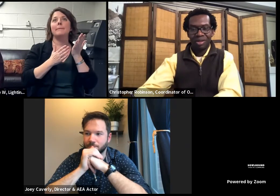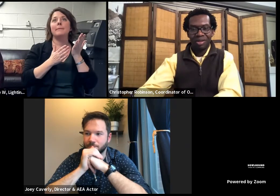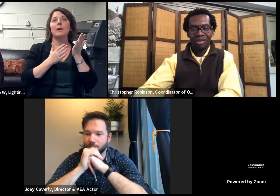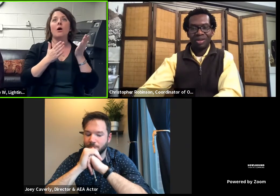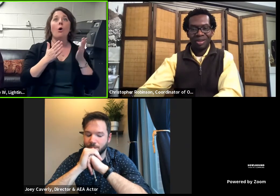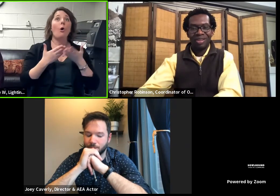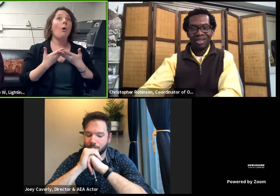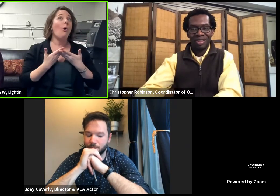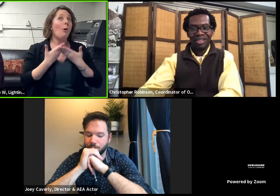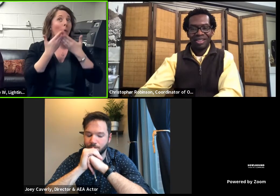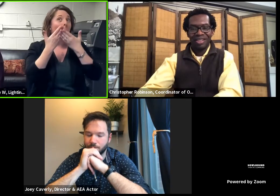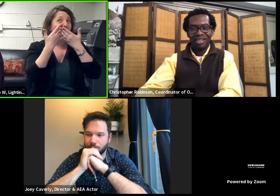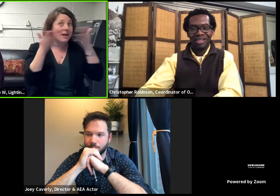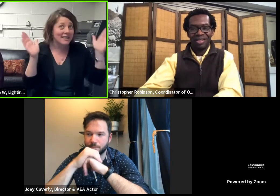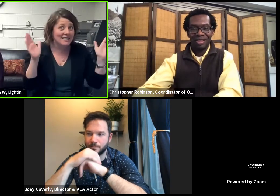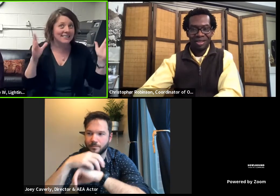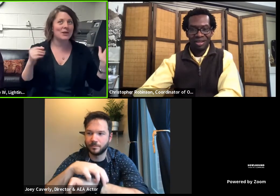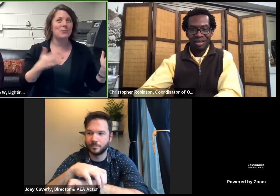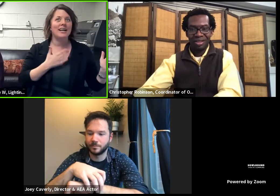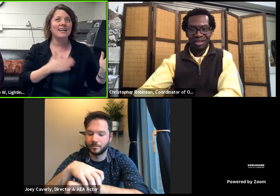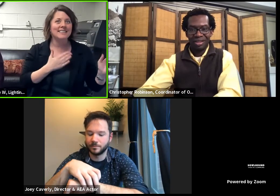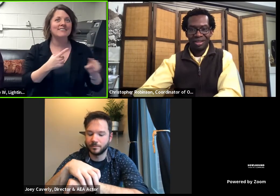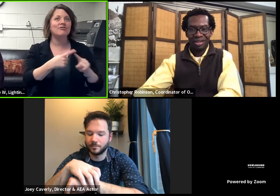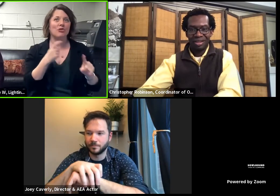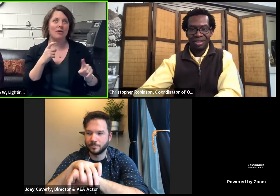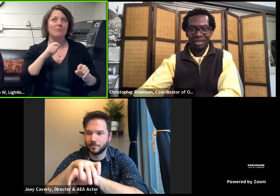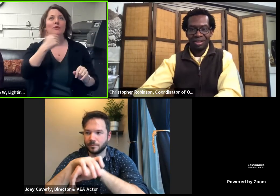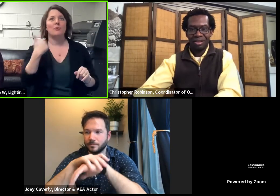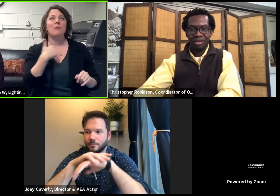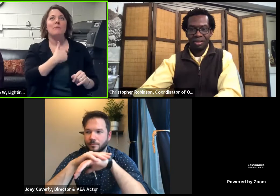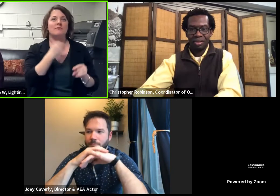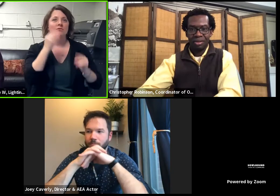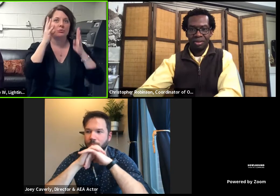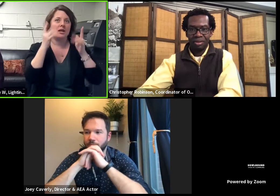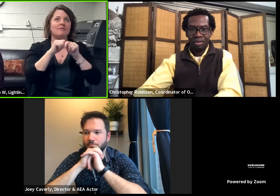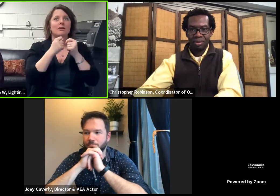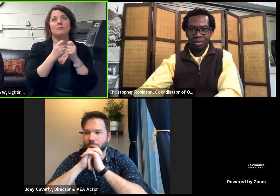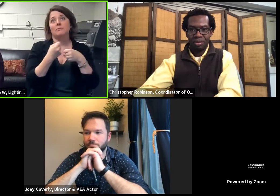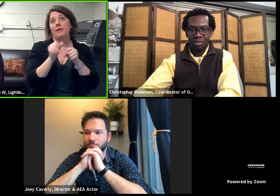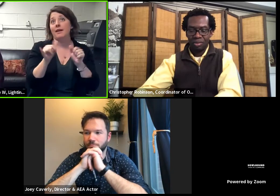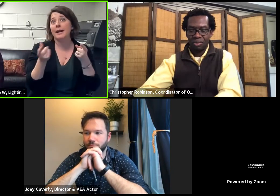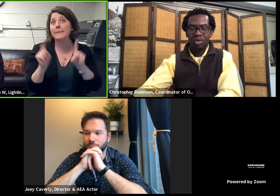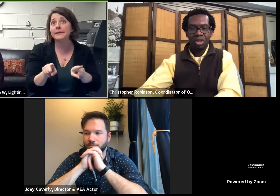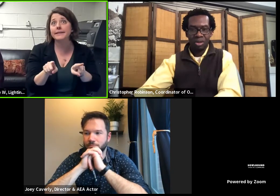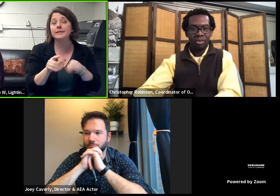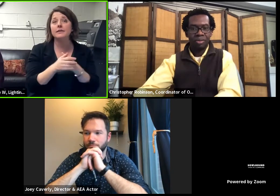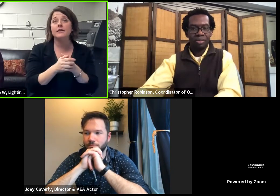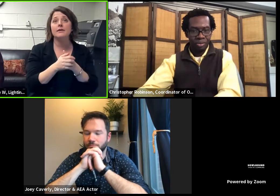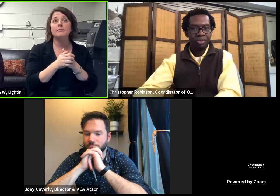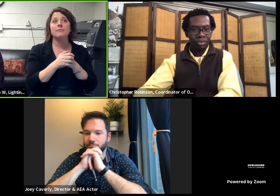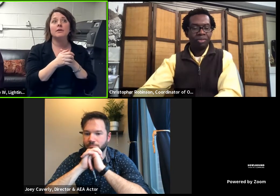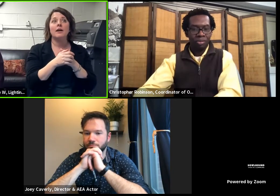but it does require some, well, openness and willingness from the other members of the creative team to make it happen.